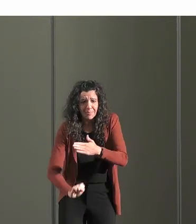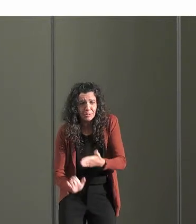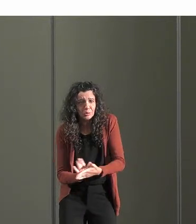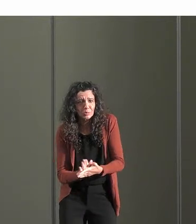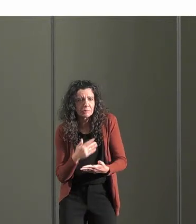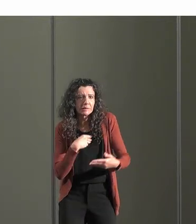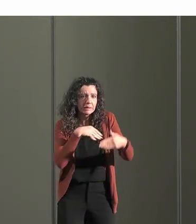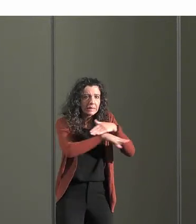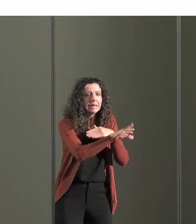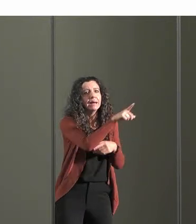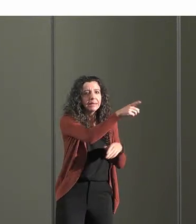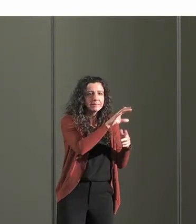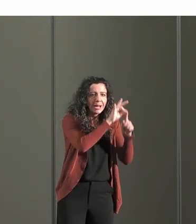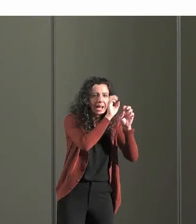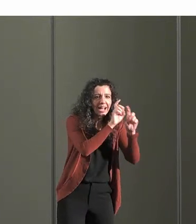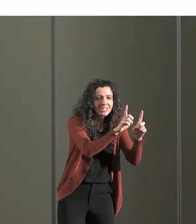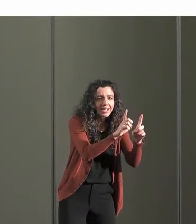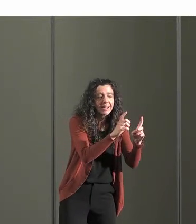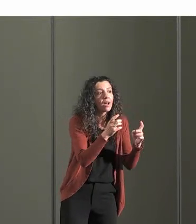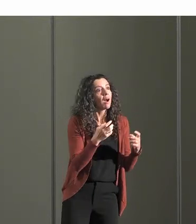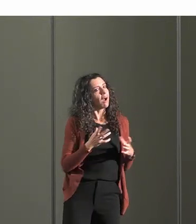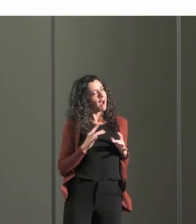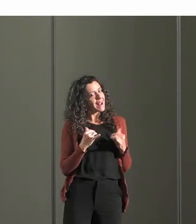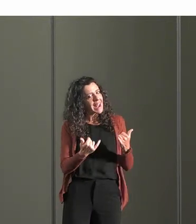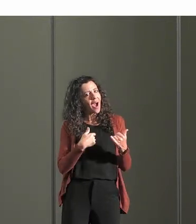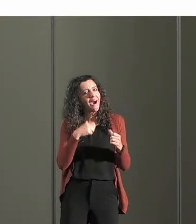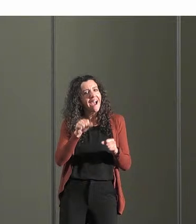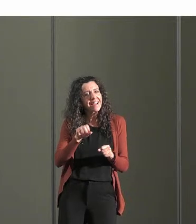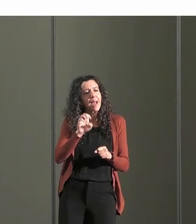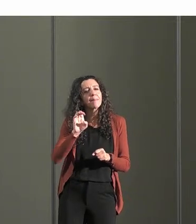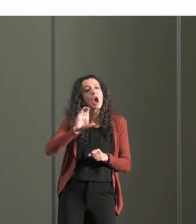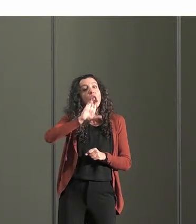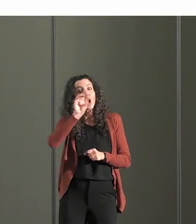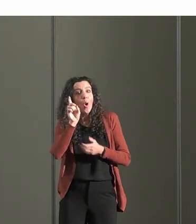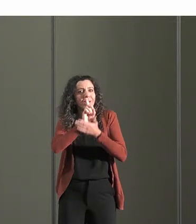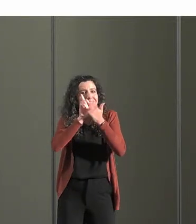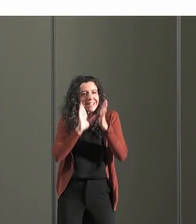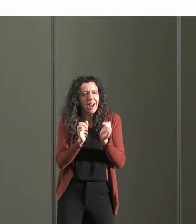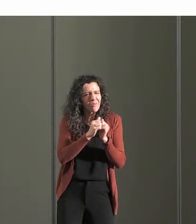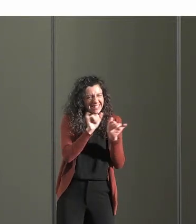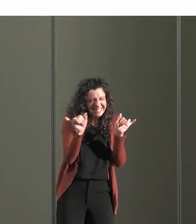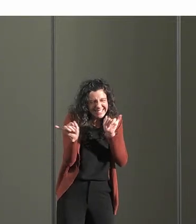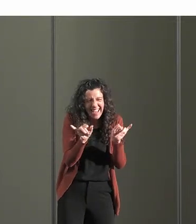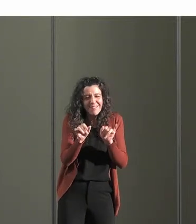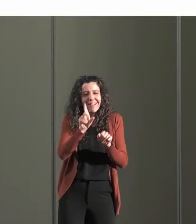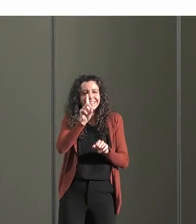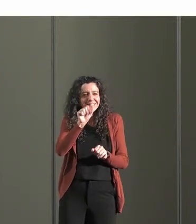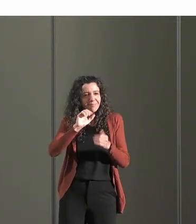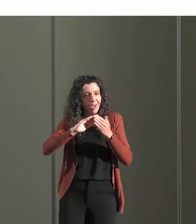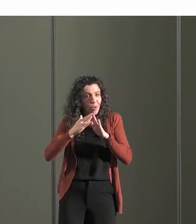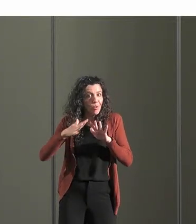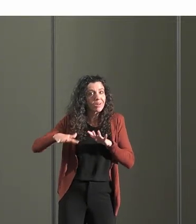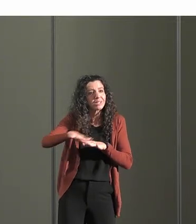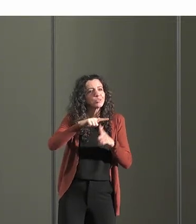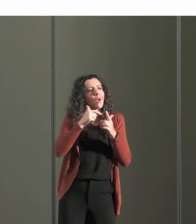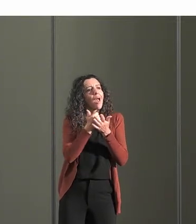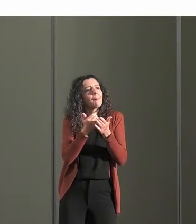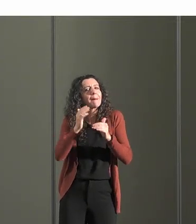I was in school and being in special ed and I have the